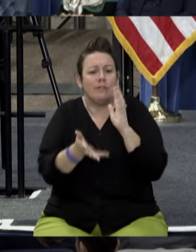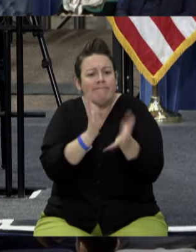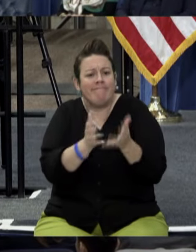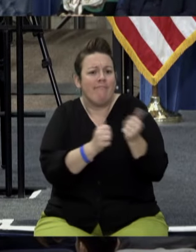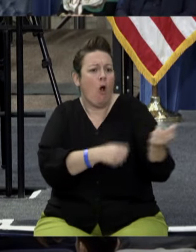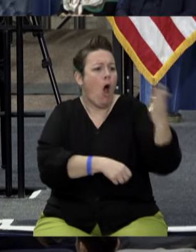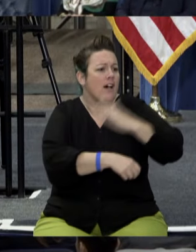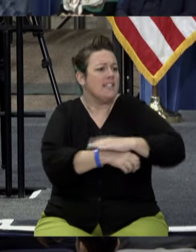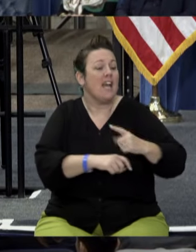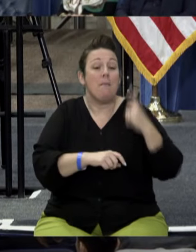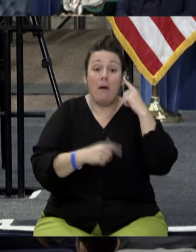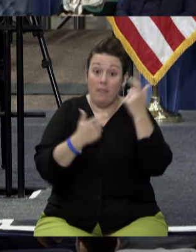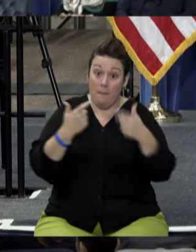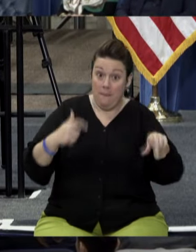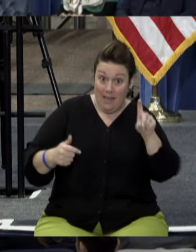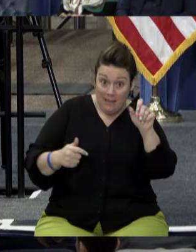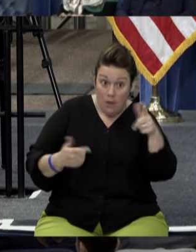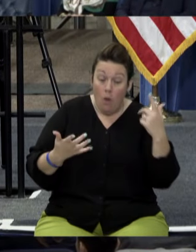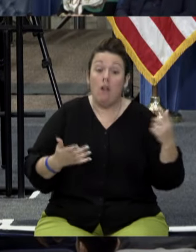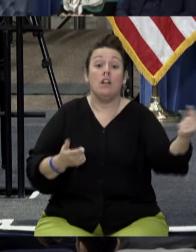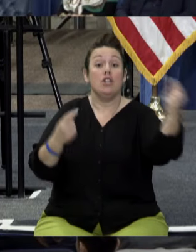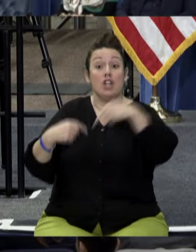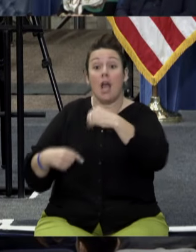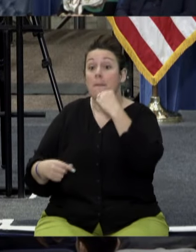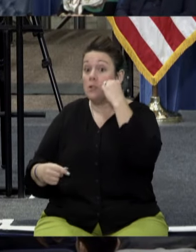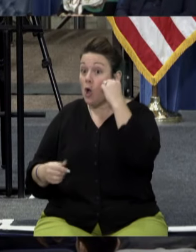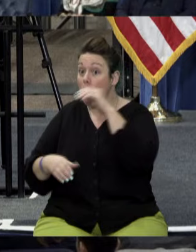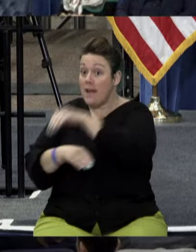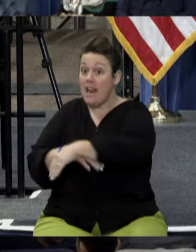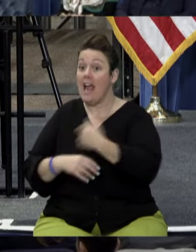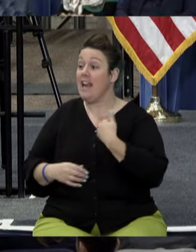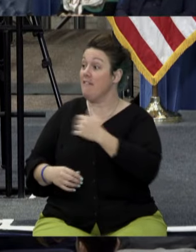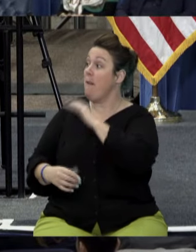if here's the big deal. When she comes home at night, if Lisa and I die tomorrow,